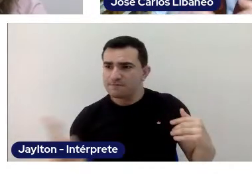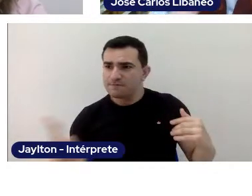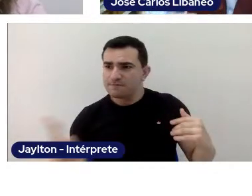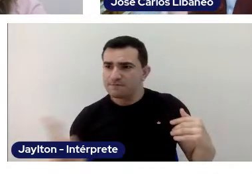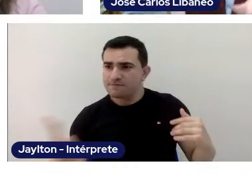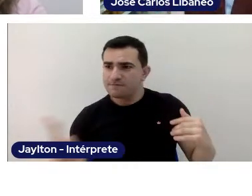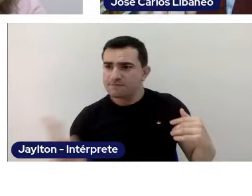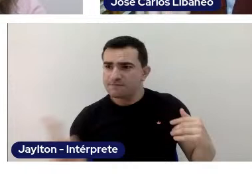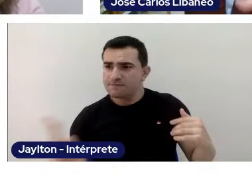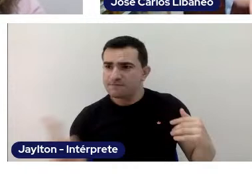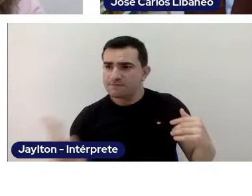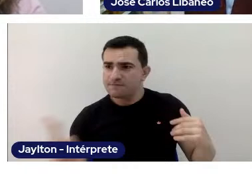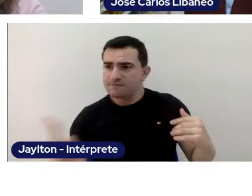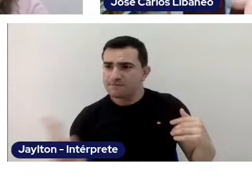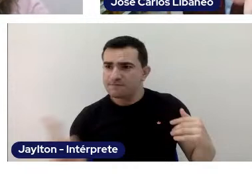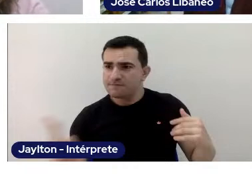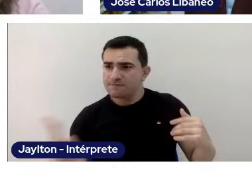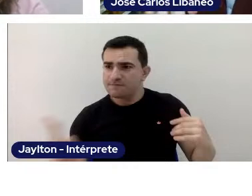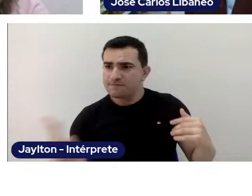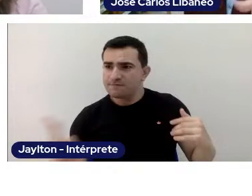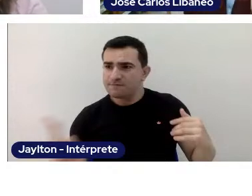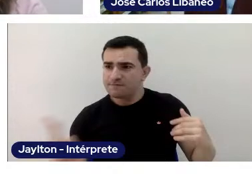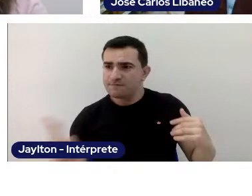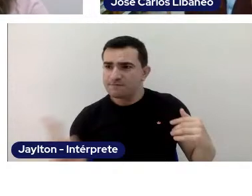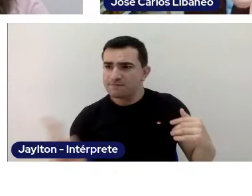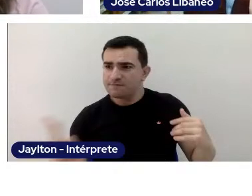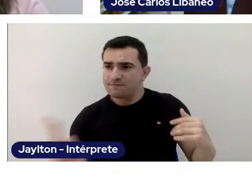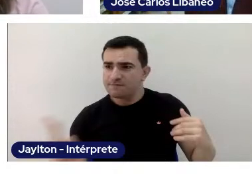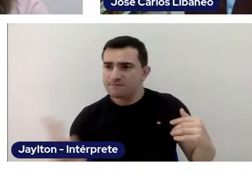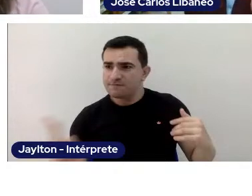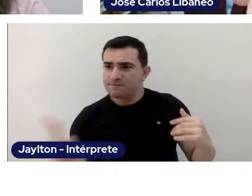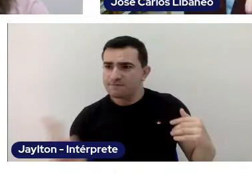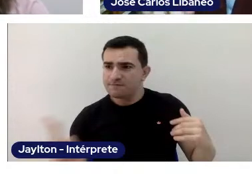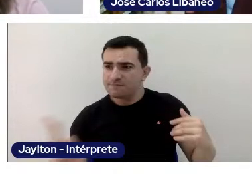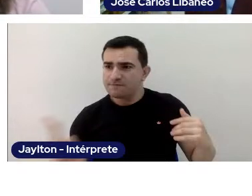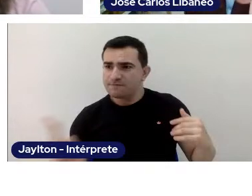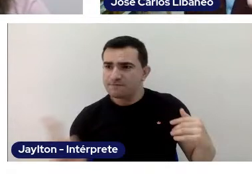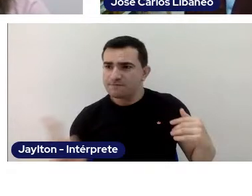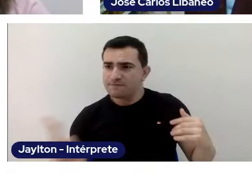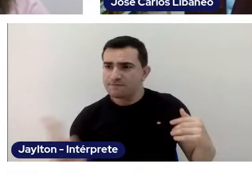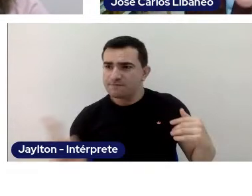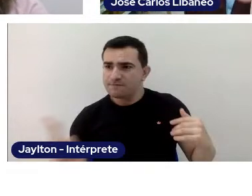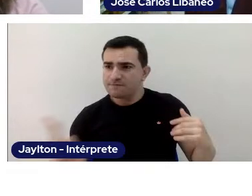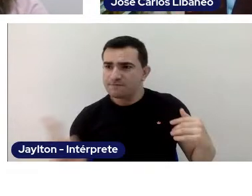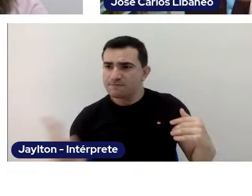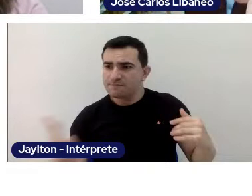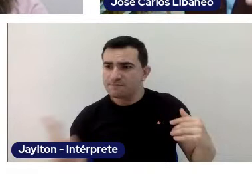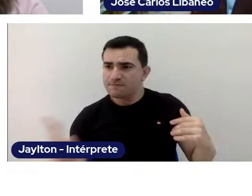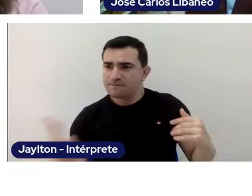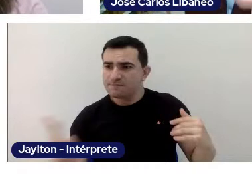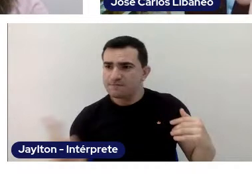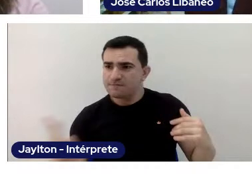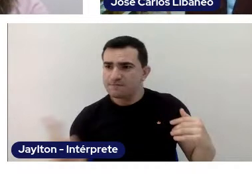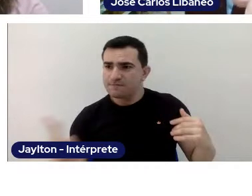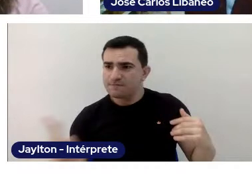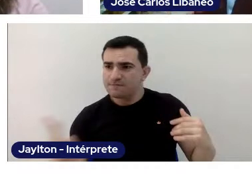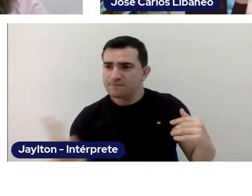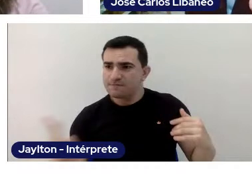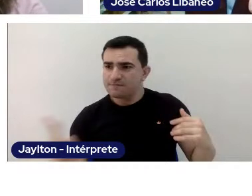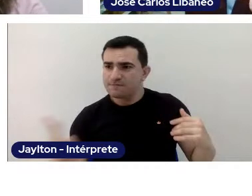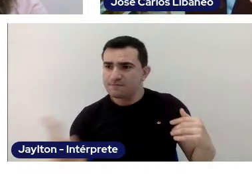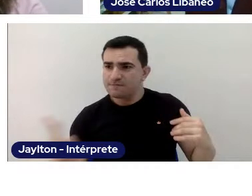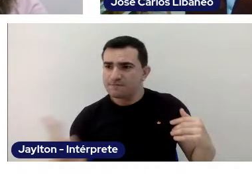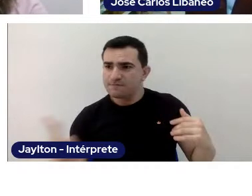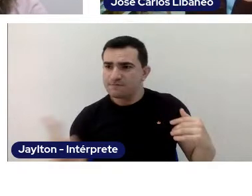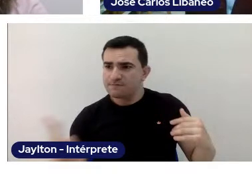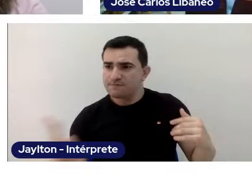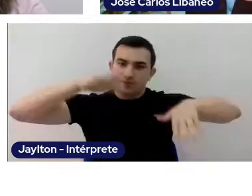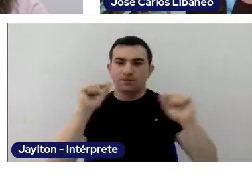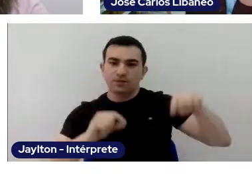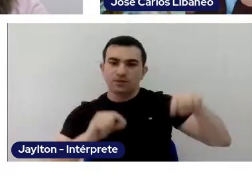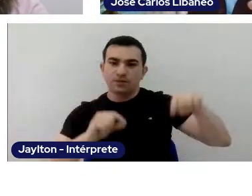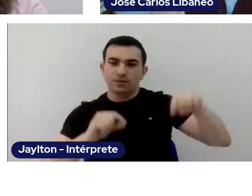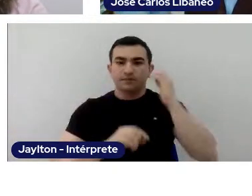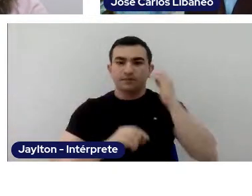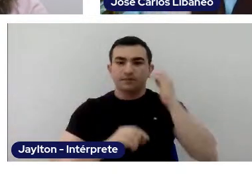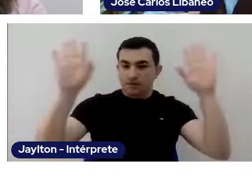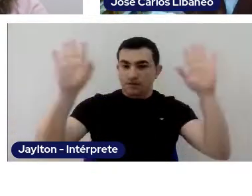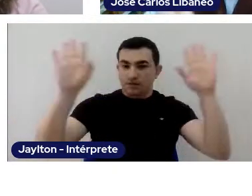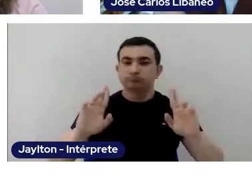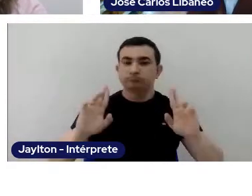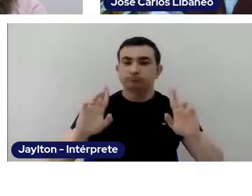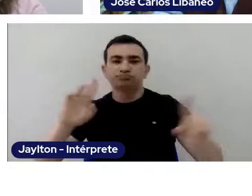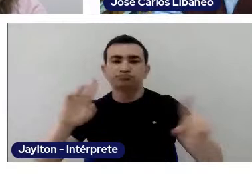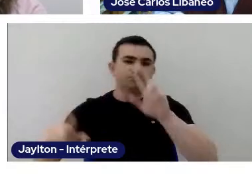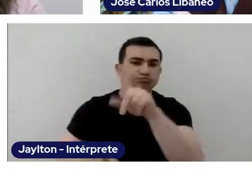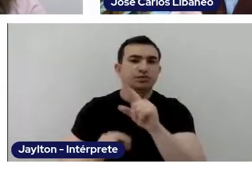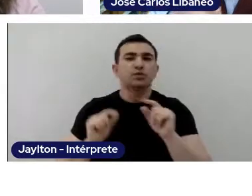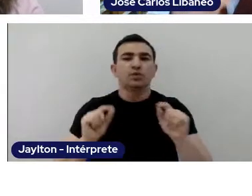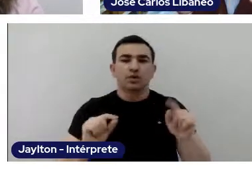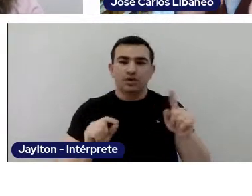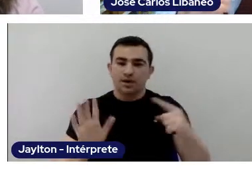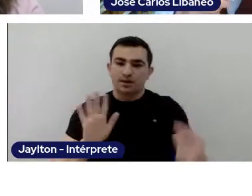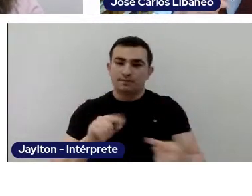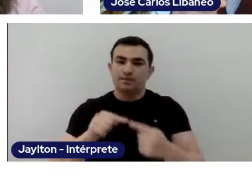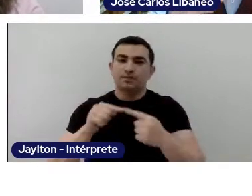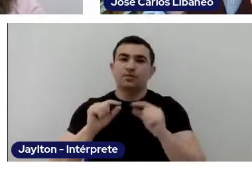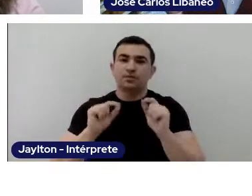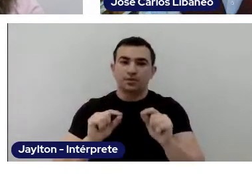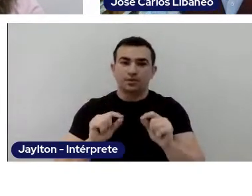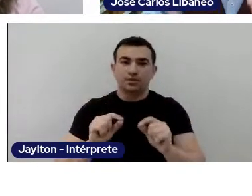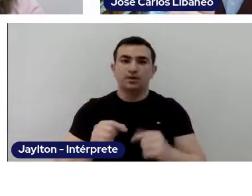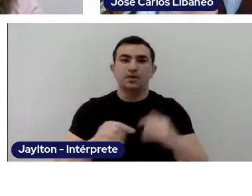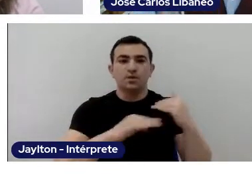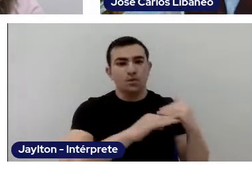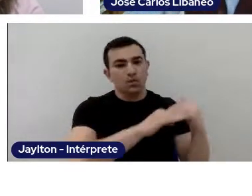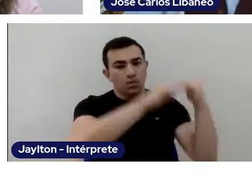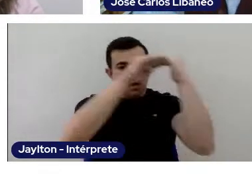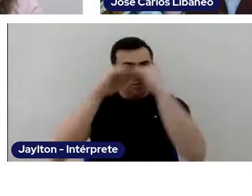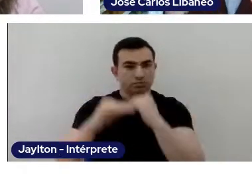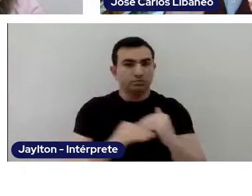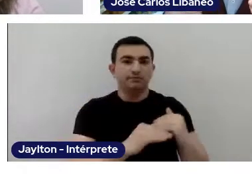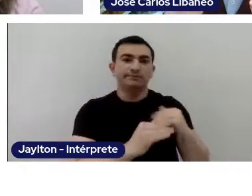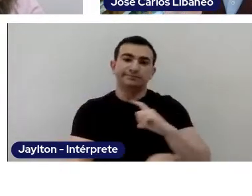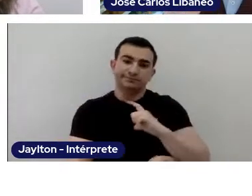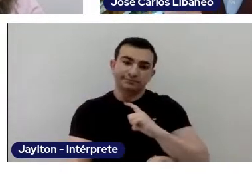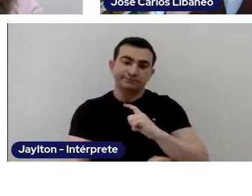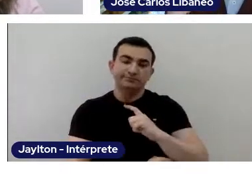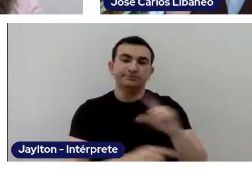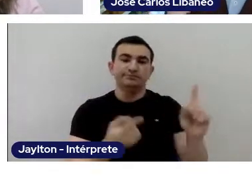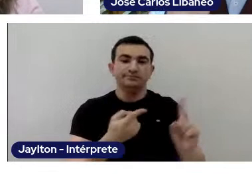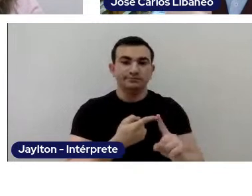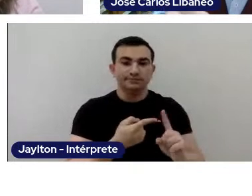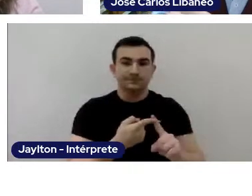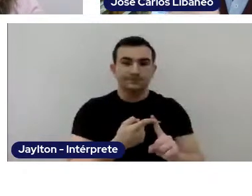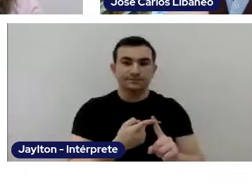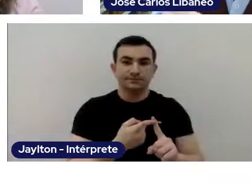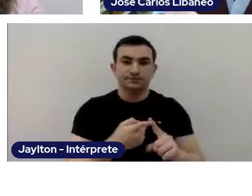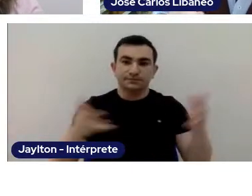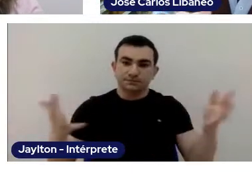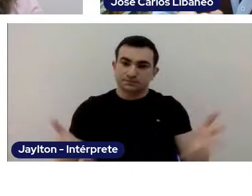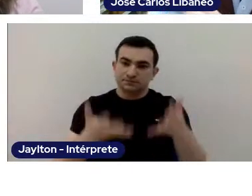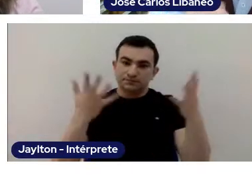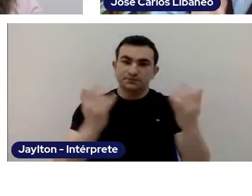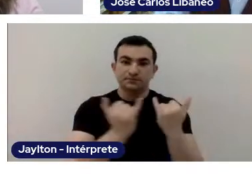My proposal puts in a balance equality and difference, understanding that difference is part of equality; it is a part of human universality and similarity.